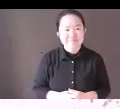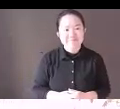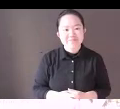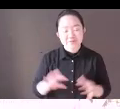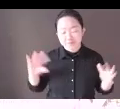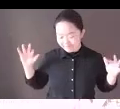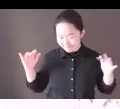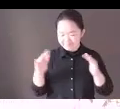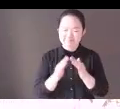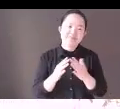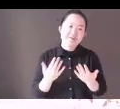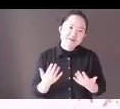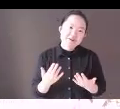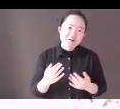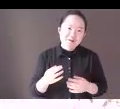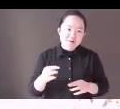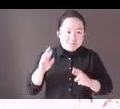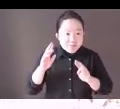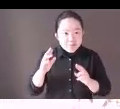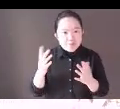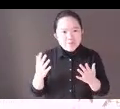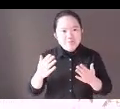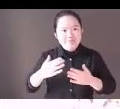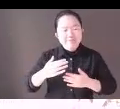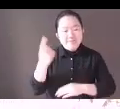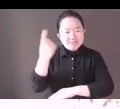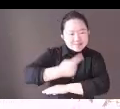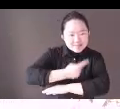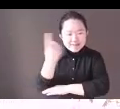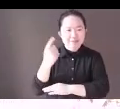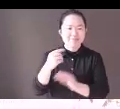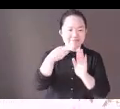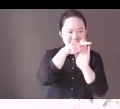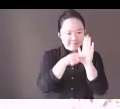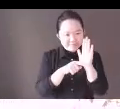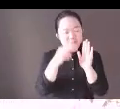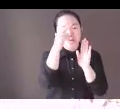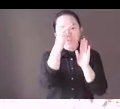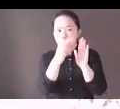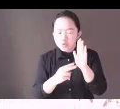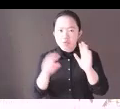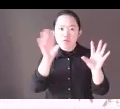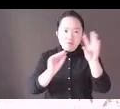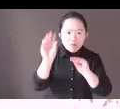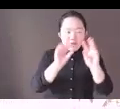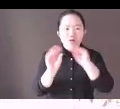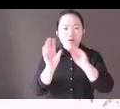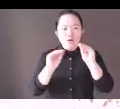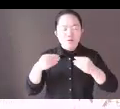I hope that you will really get something out rather you are here uh in to office or online